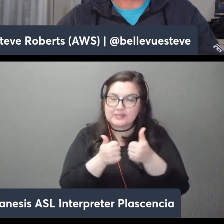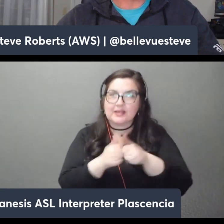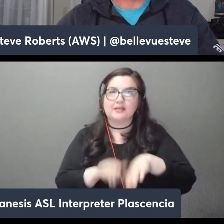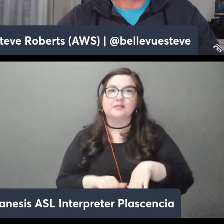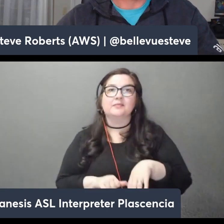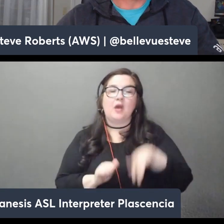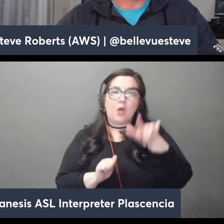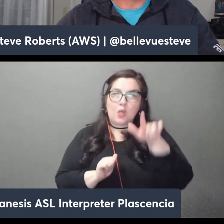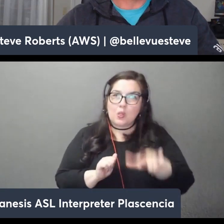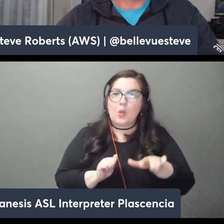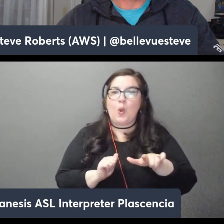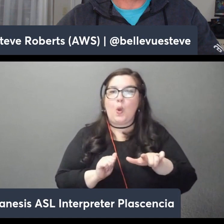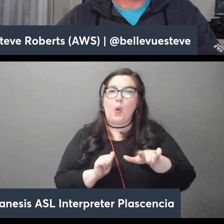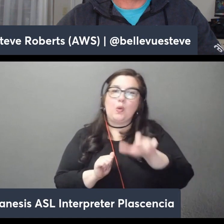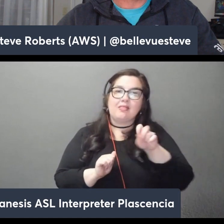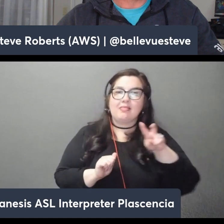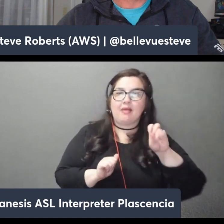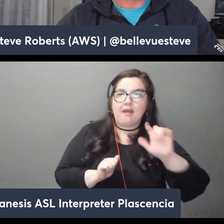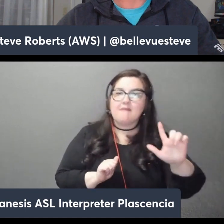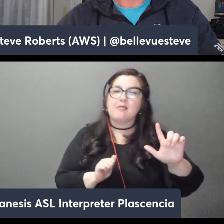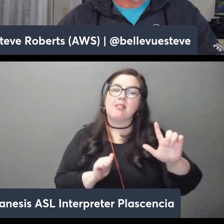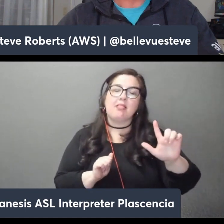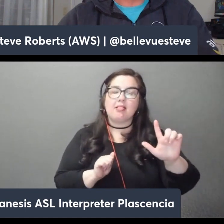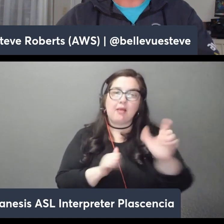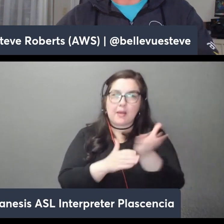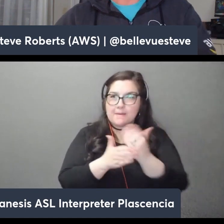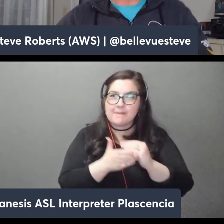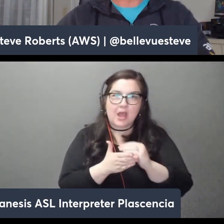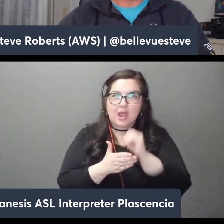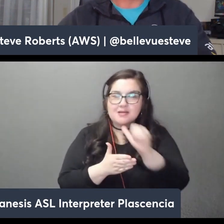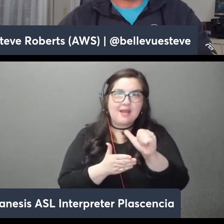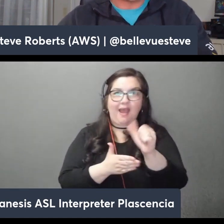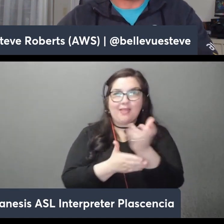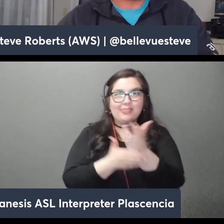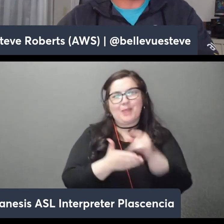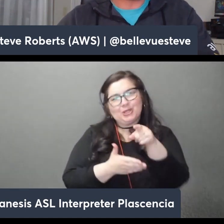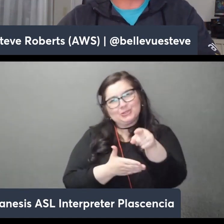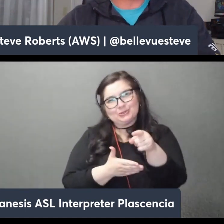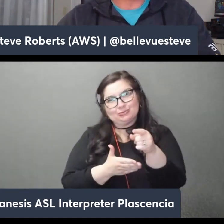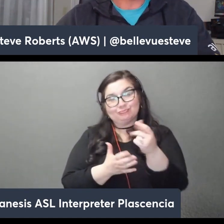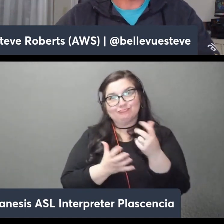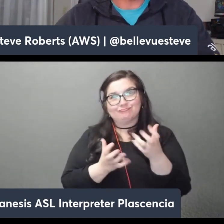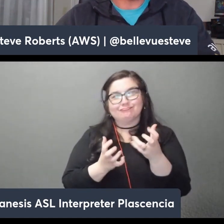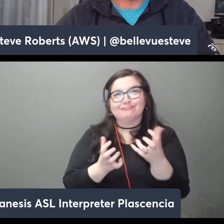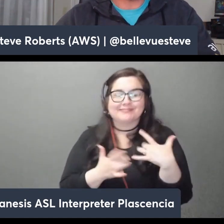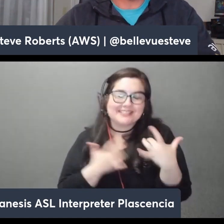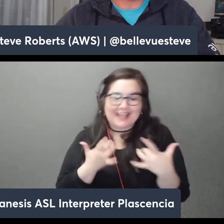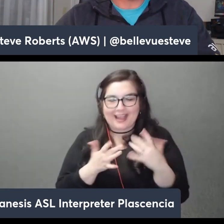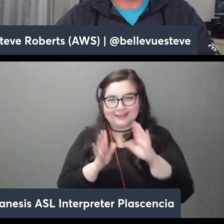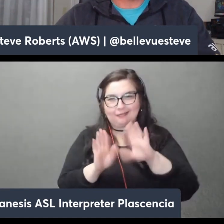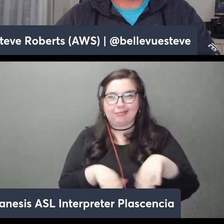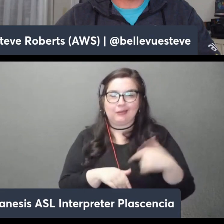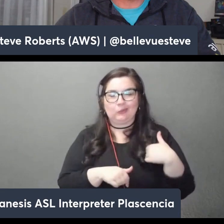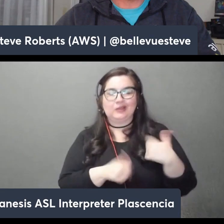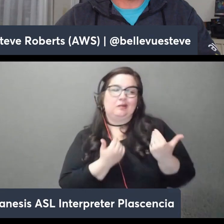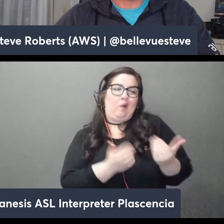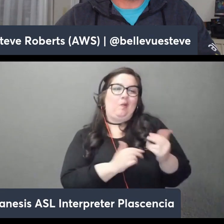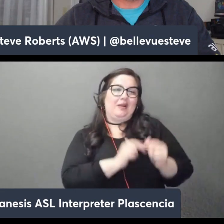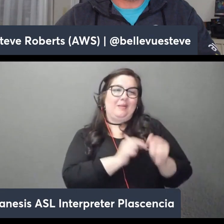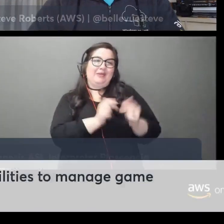that, you know, aren't the parts that you're excited about, you know, we just build those, and it takes care of it.